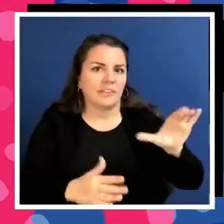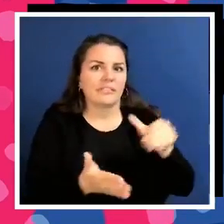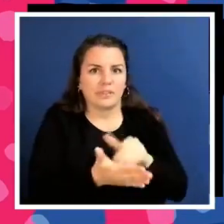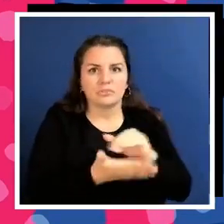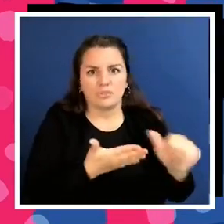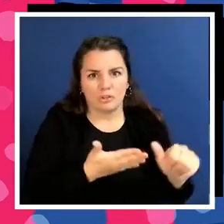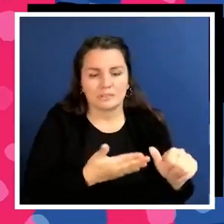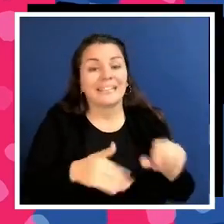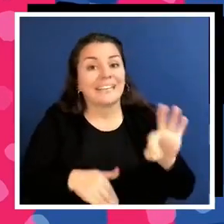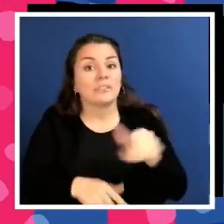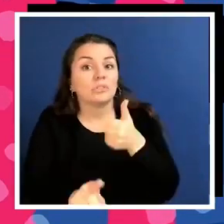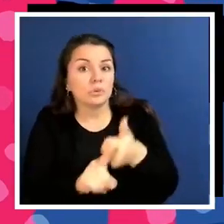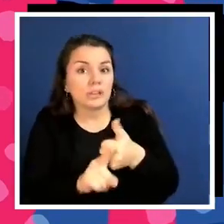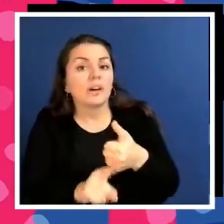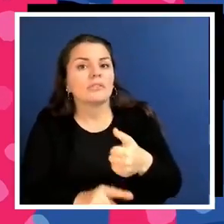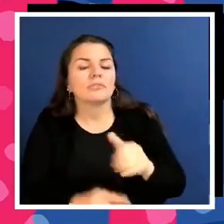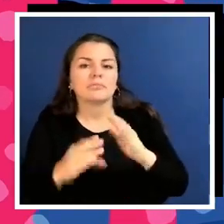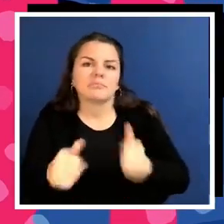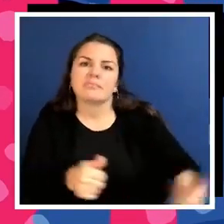IN ORDER TO QUALIFY FOR THAT IF YOU FILED SINGLE ON YOUR TAXES